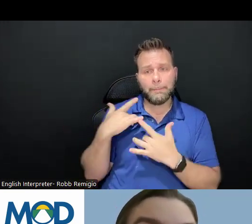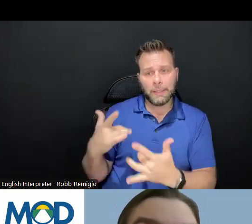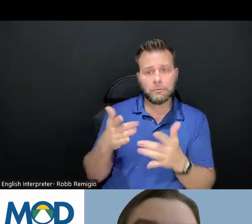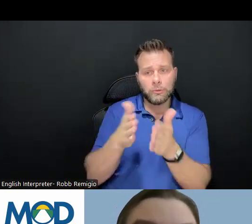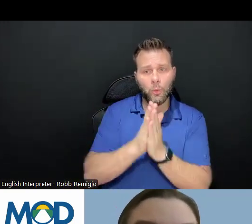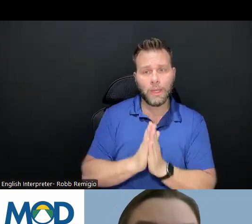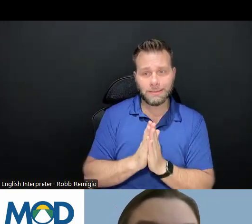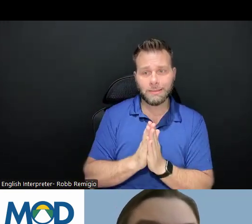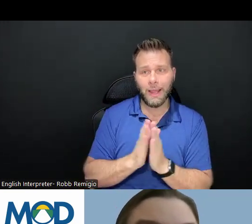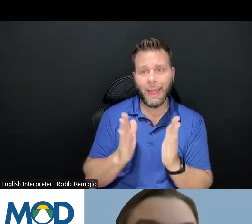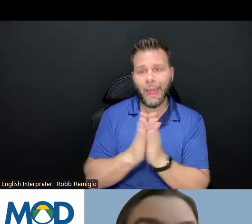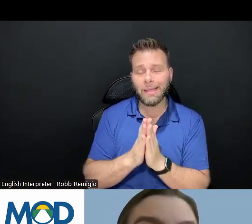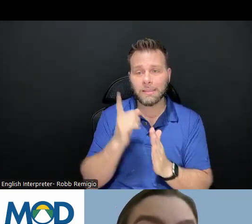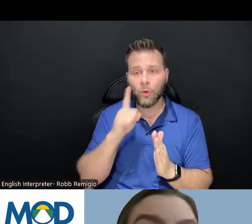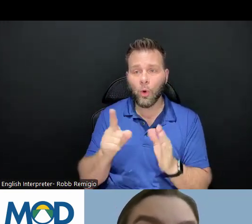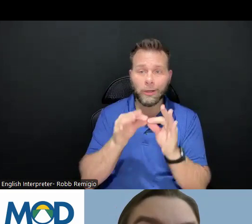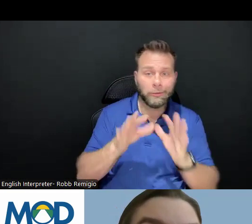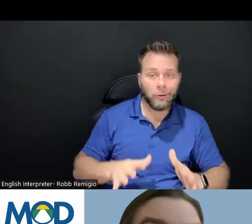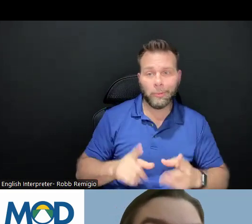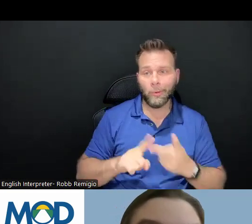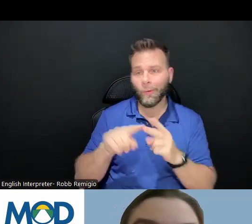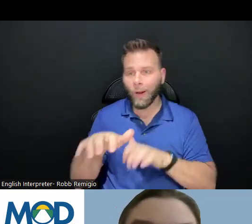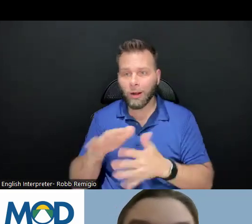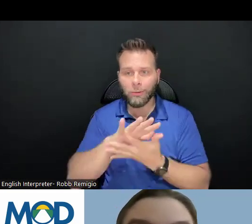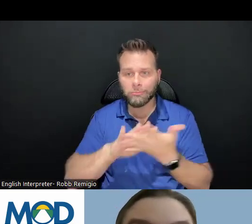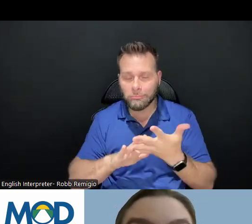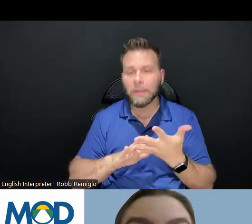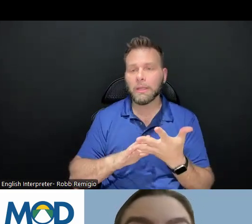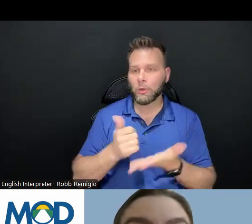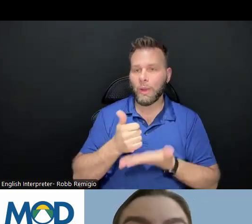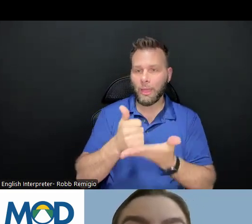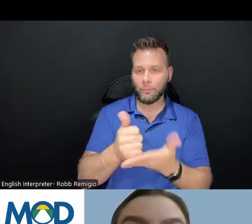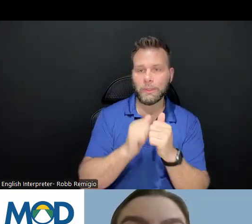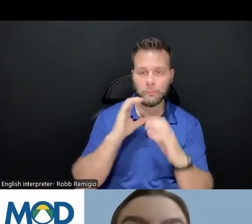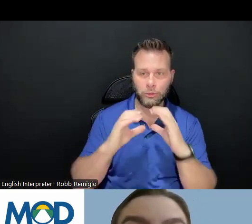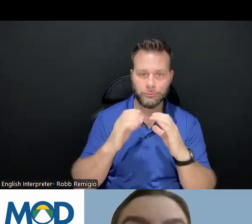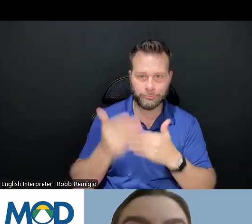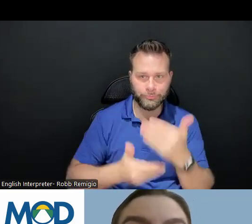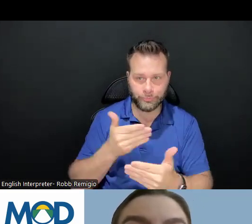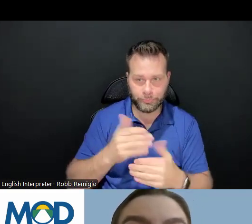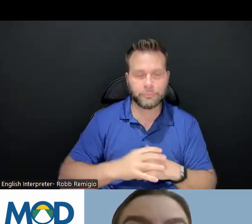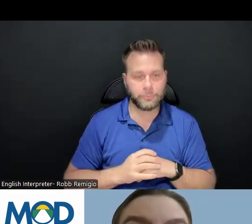Which are generally requests that asks for an auxiliary aid or service that's required for all.